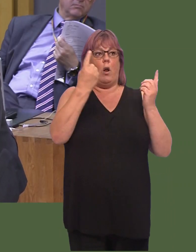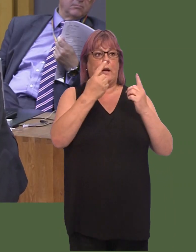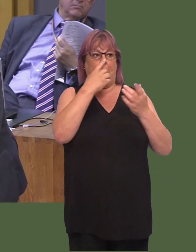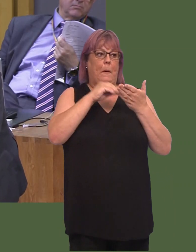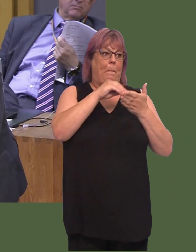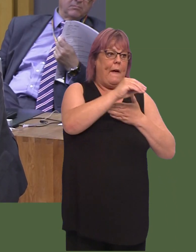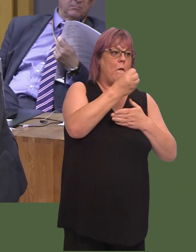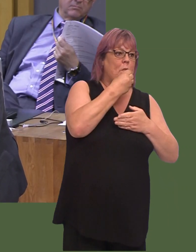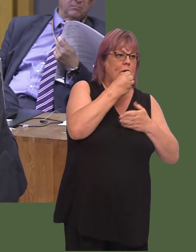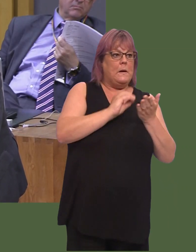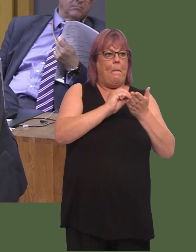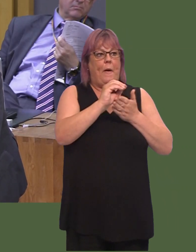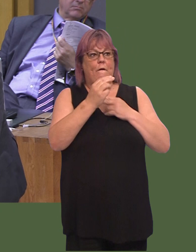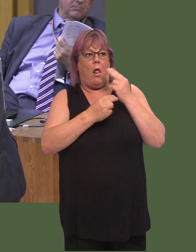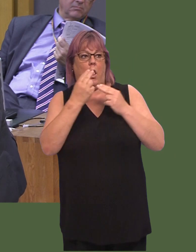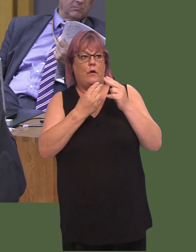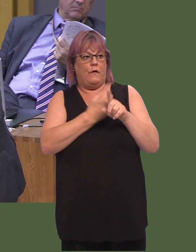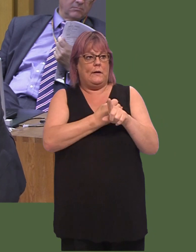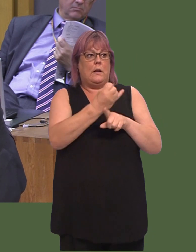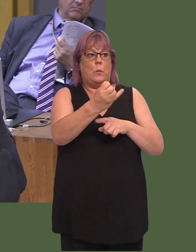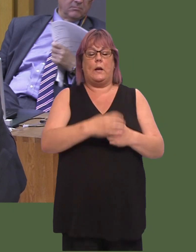to find 10 extra meals per child for six weeks.